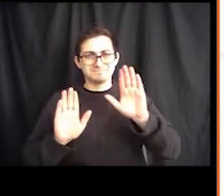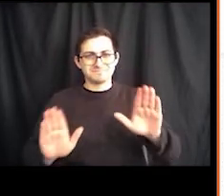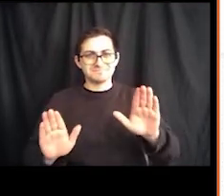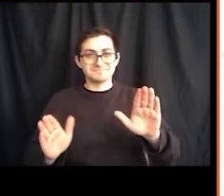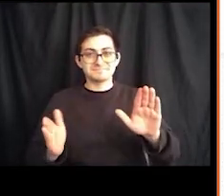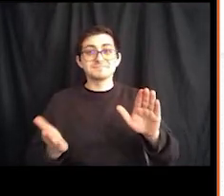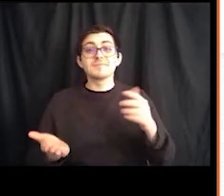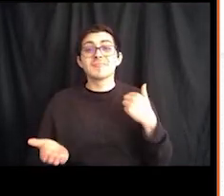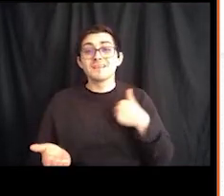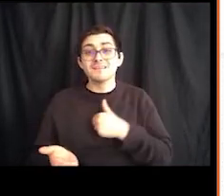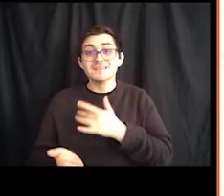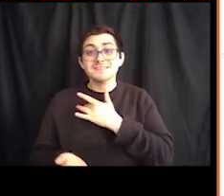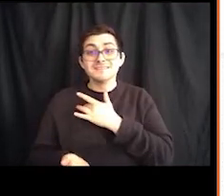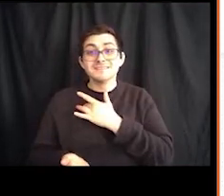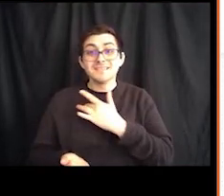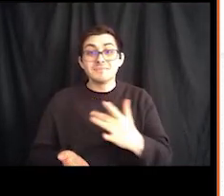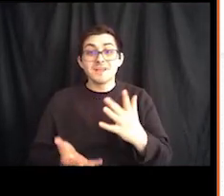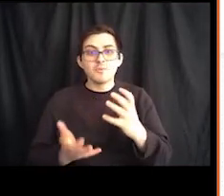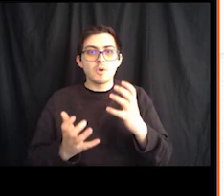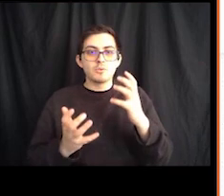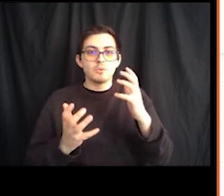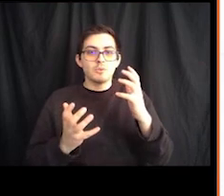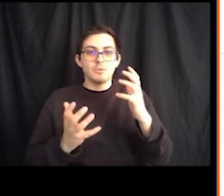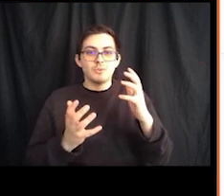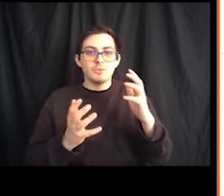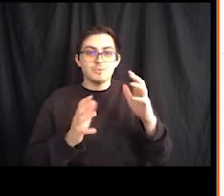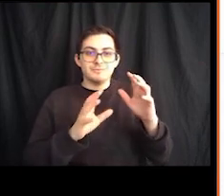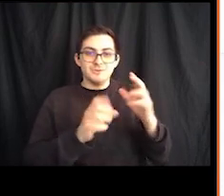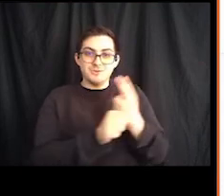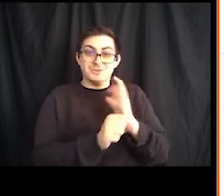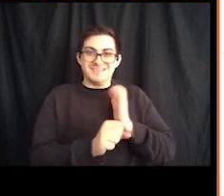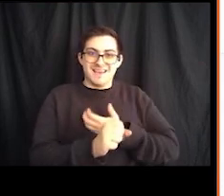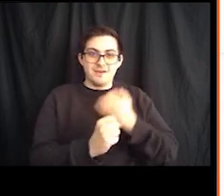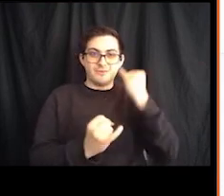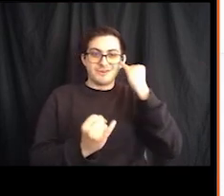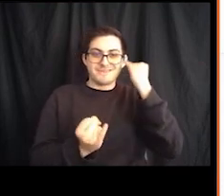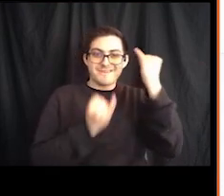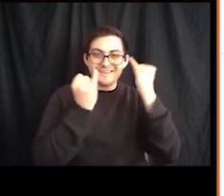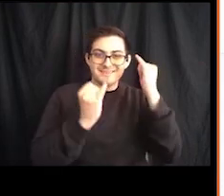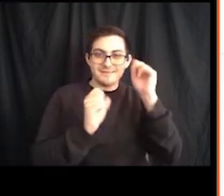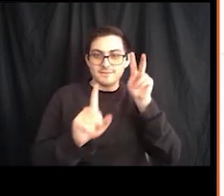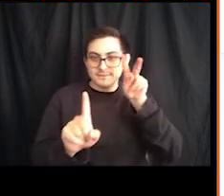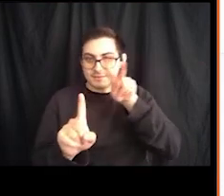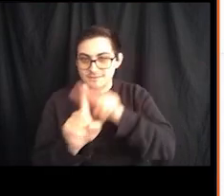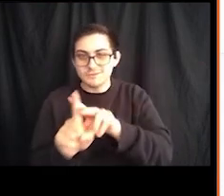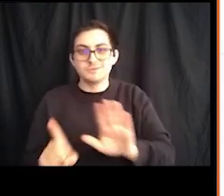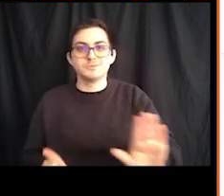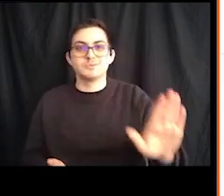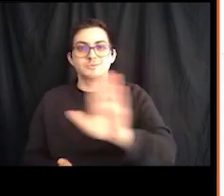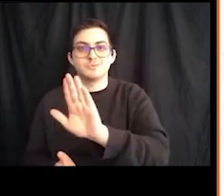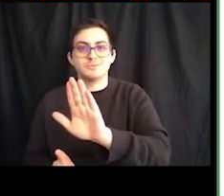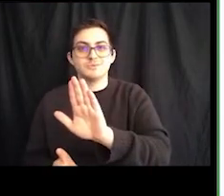into user flows, and user journeys. And for that, diagramming is really great. So I thought we could go to a different part of a canvas